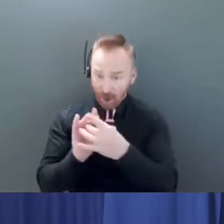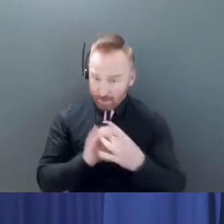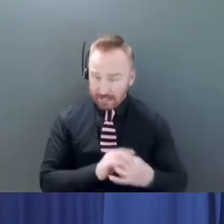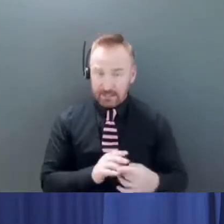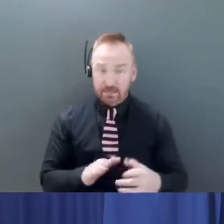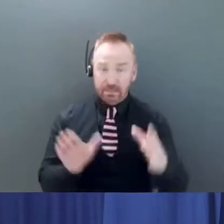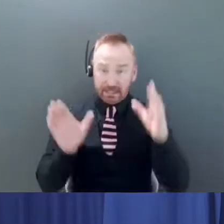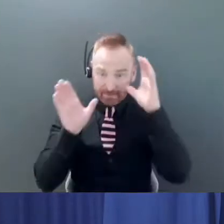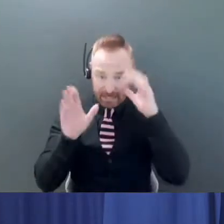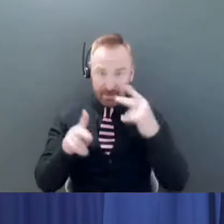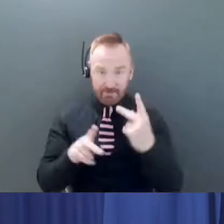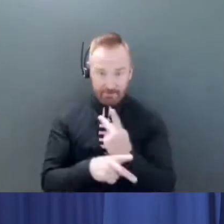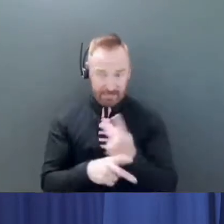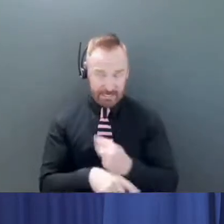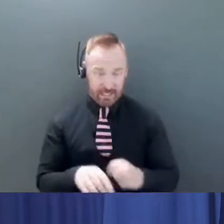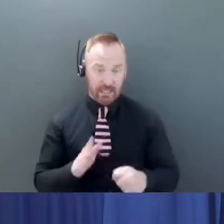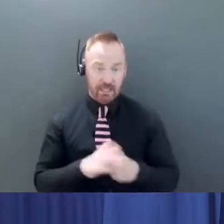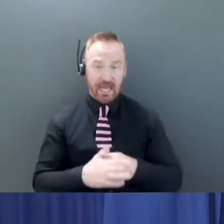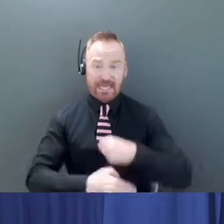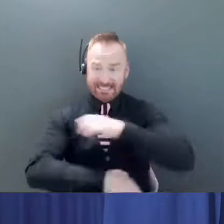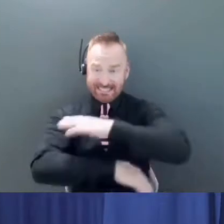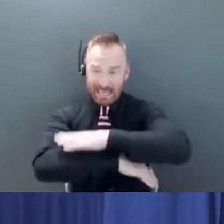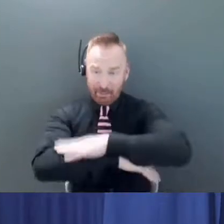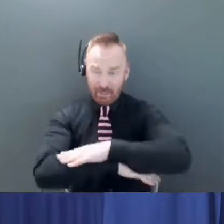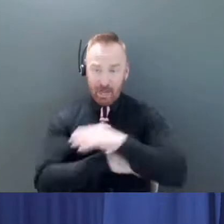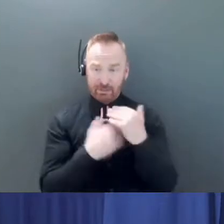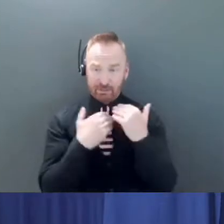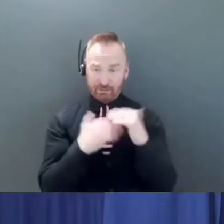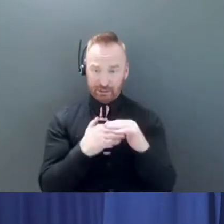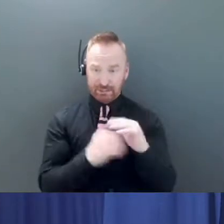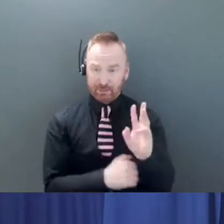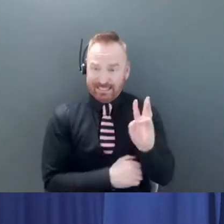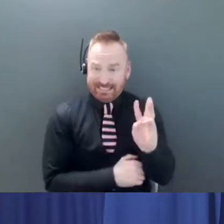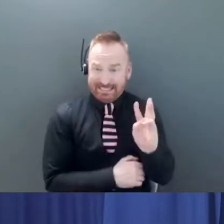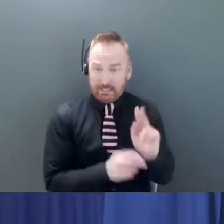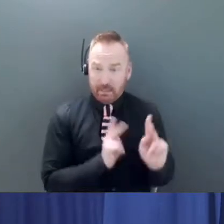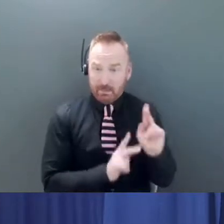as of today, you may have unrestricted table size. However, the other restrictions